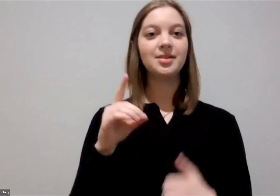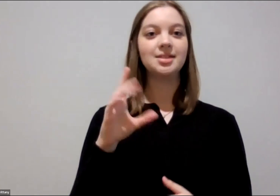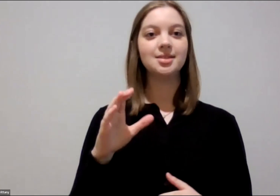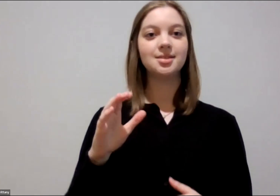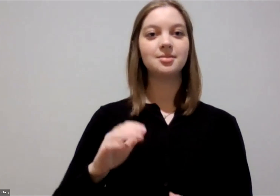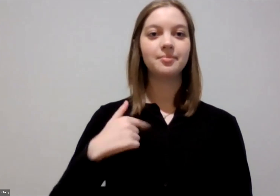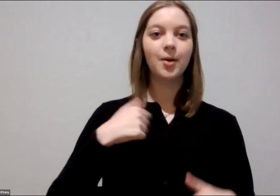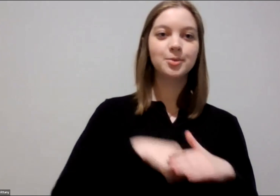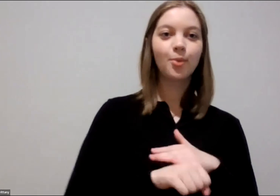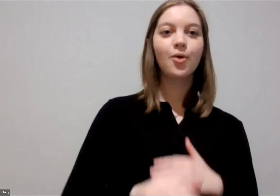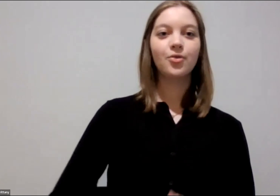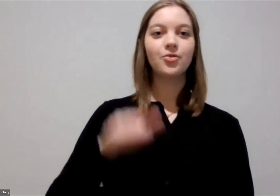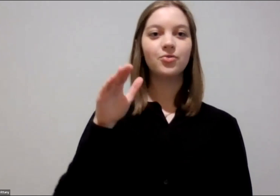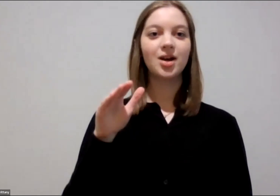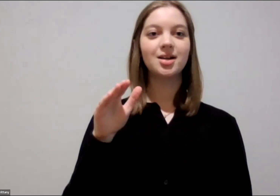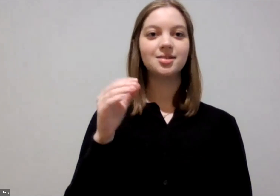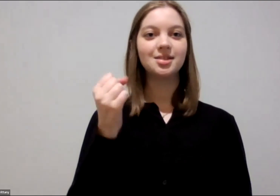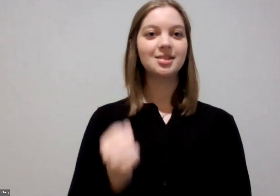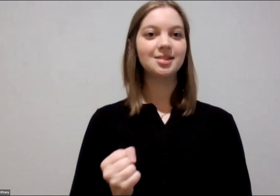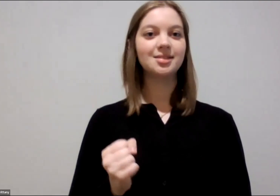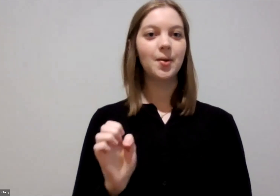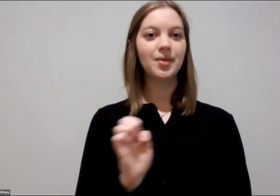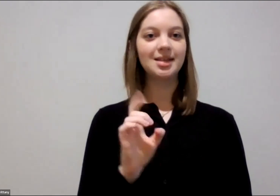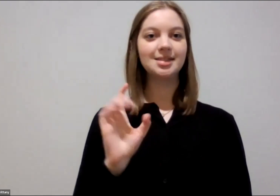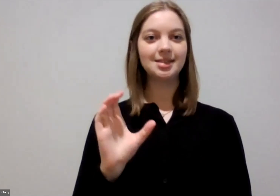Resident I was born raised here in South, you know, in southeast Dc.